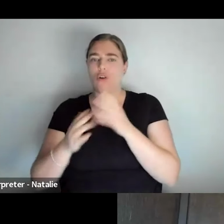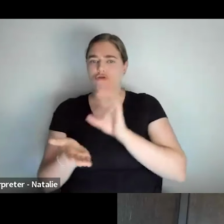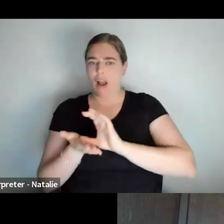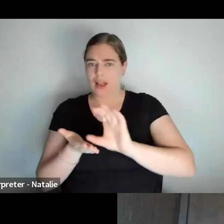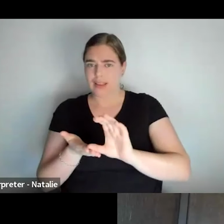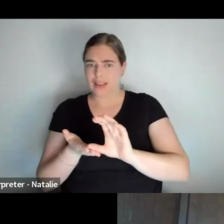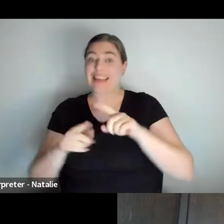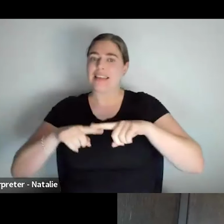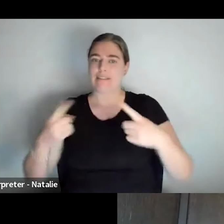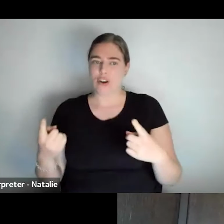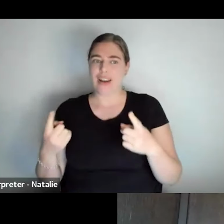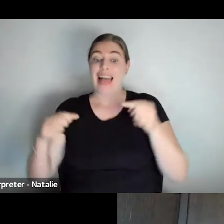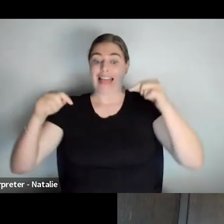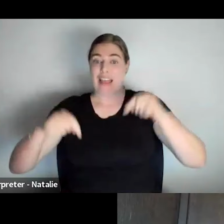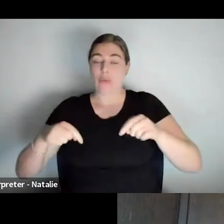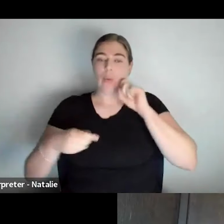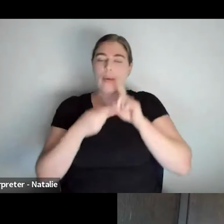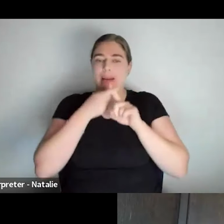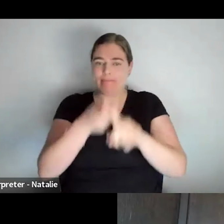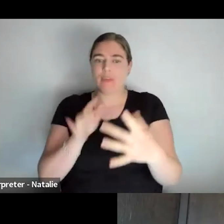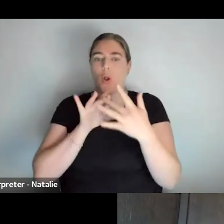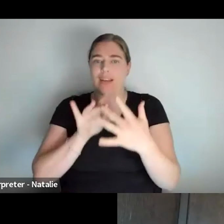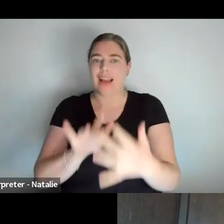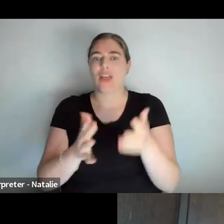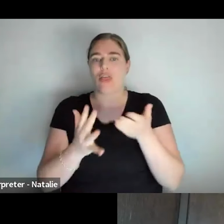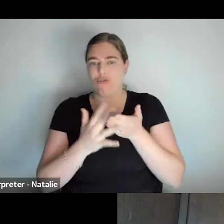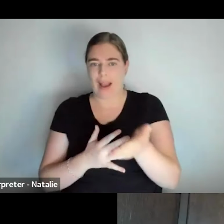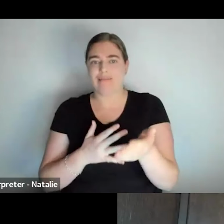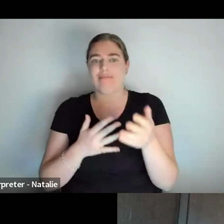with you throughout the life of this project. It is a different kind of project relationship,